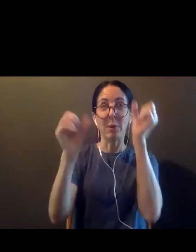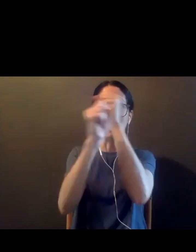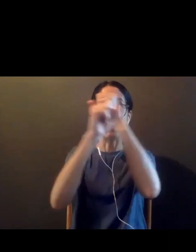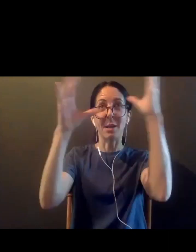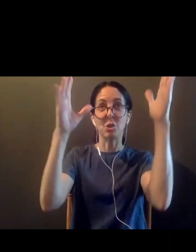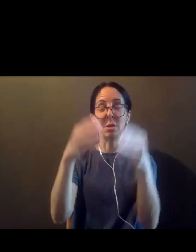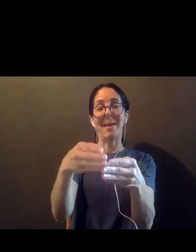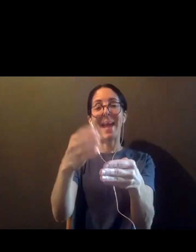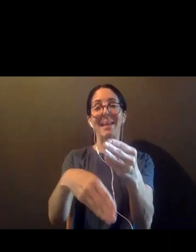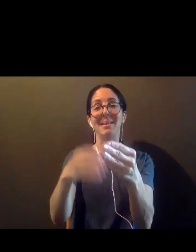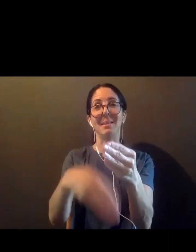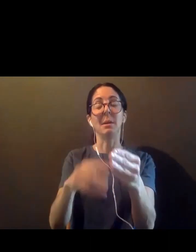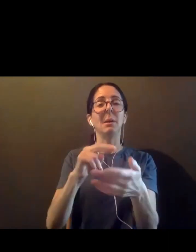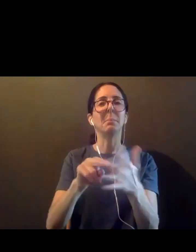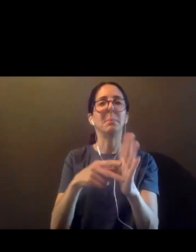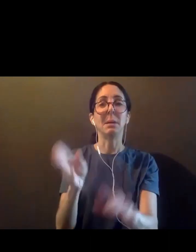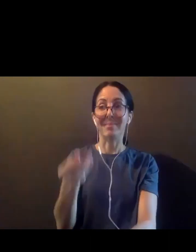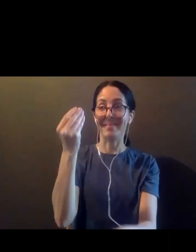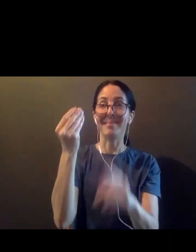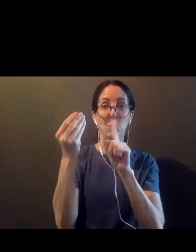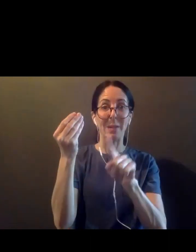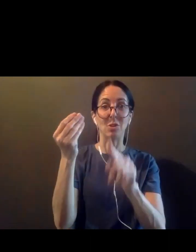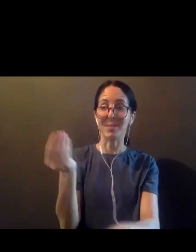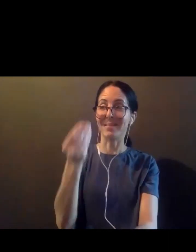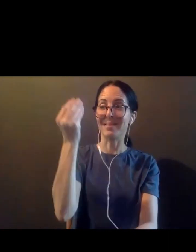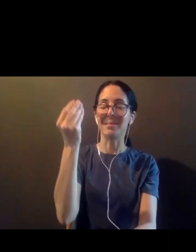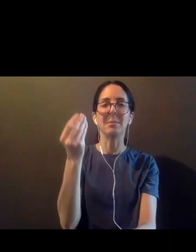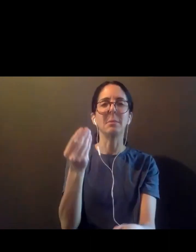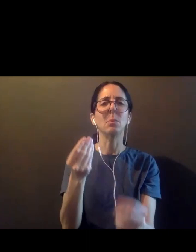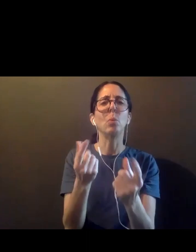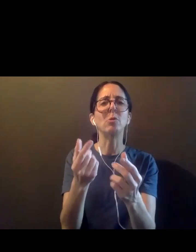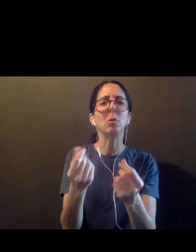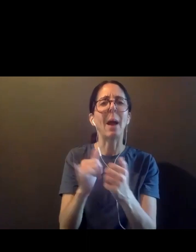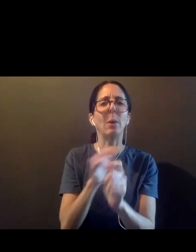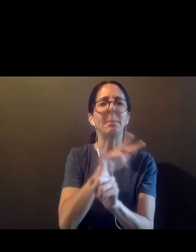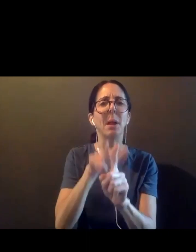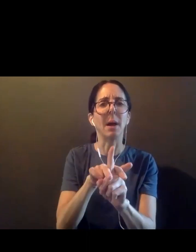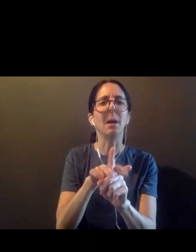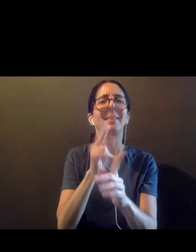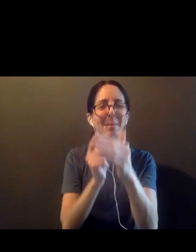to do with this research seems like a really important place for us to start.